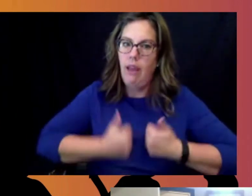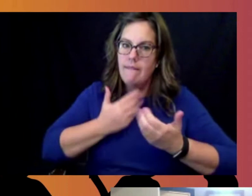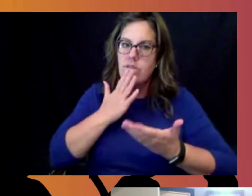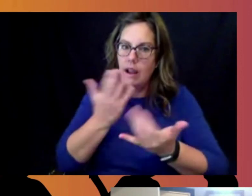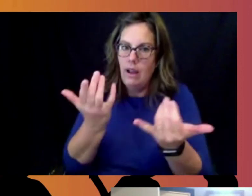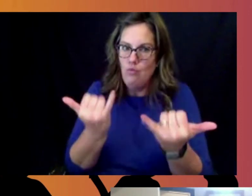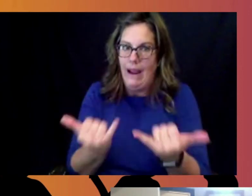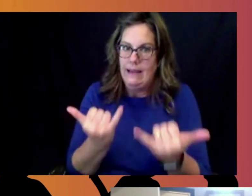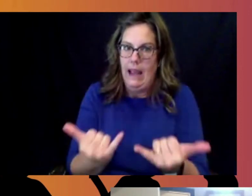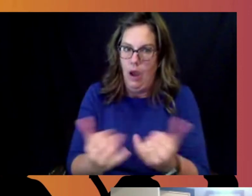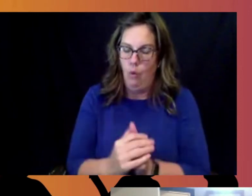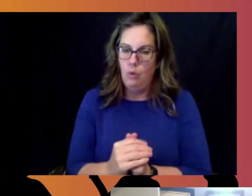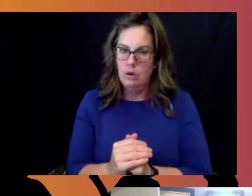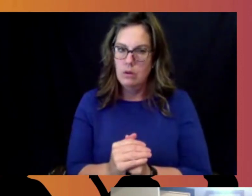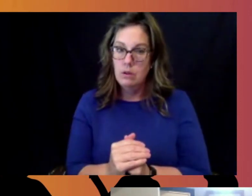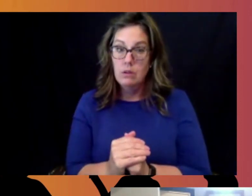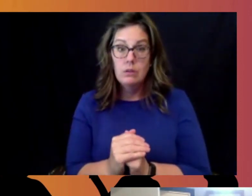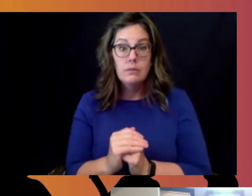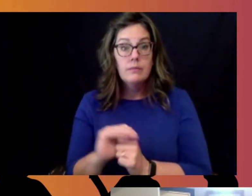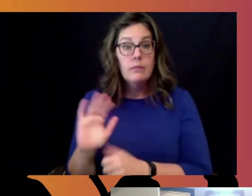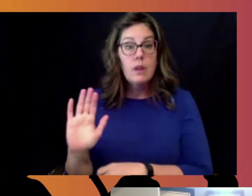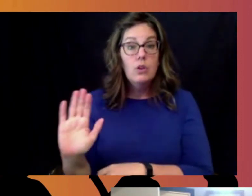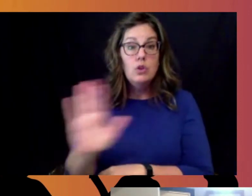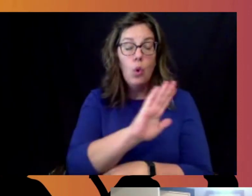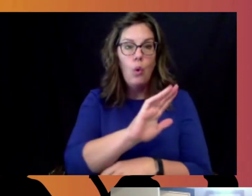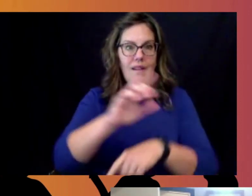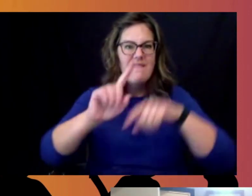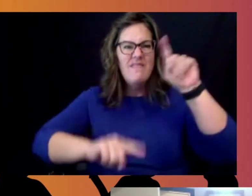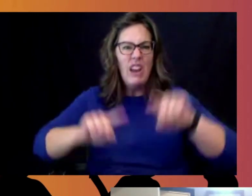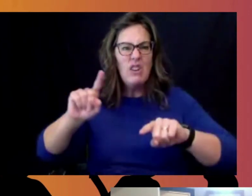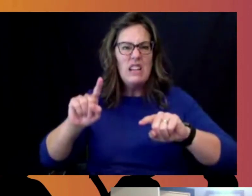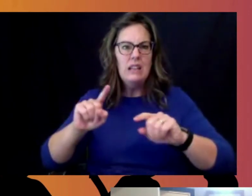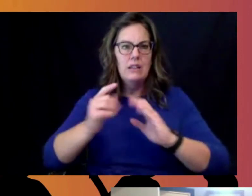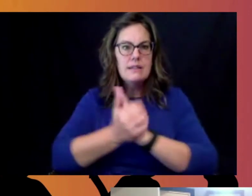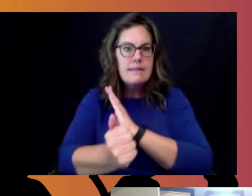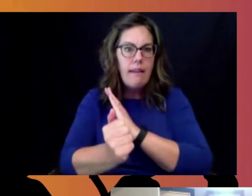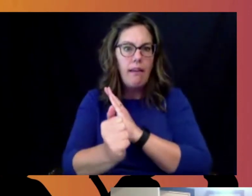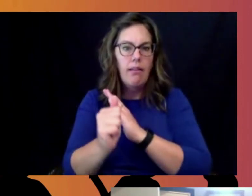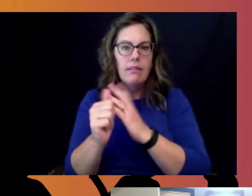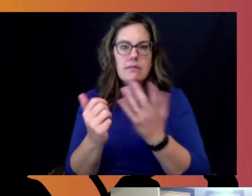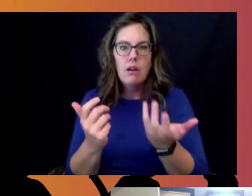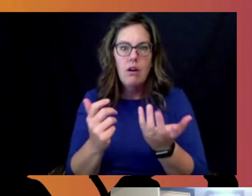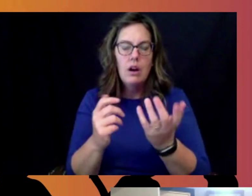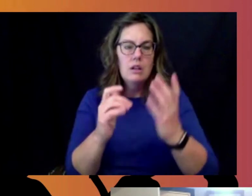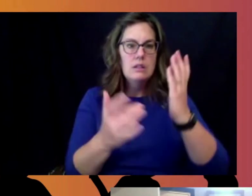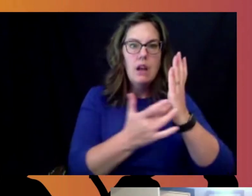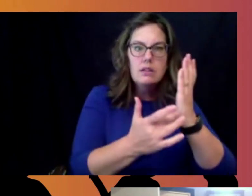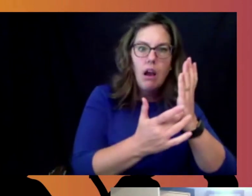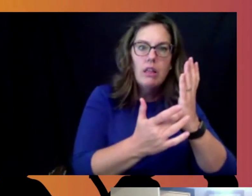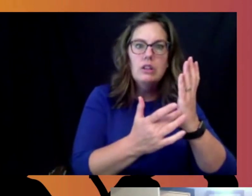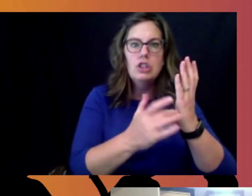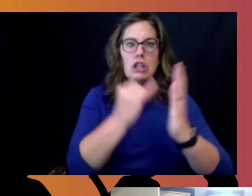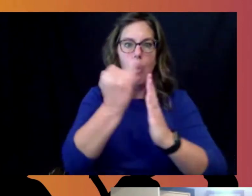you're you're your varied skill sets whether it's you know technology whether it's arts whether it's